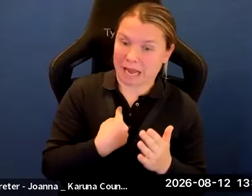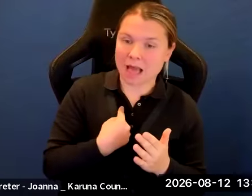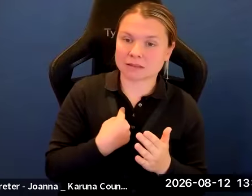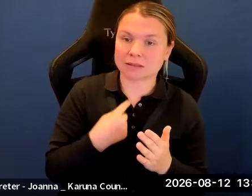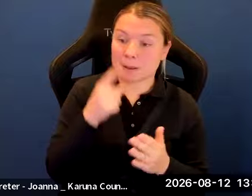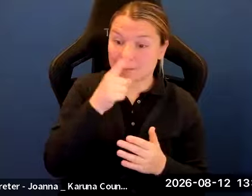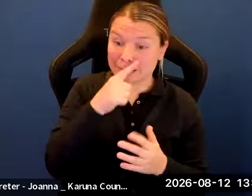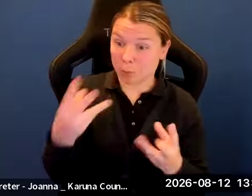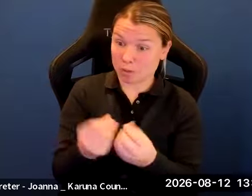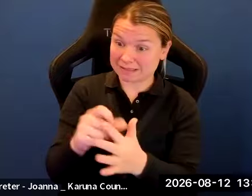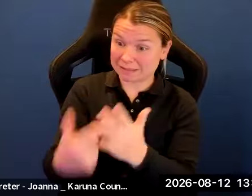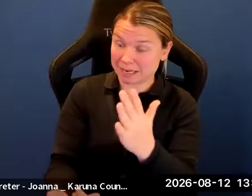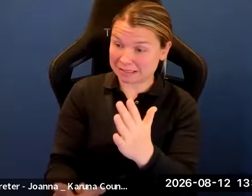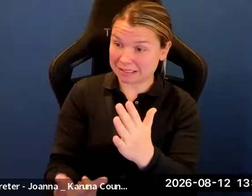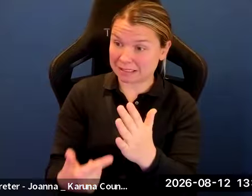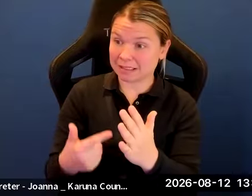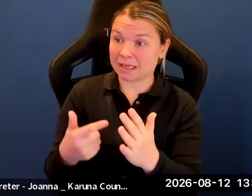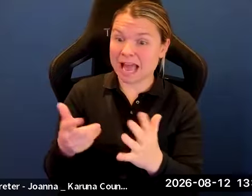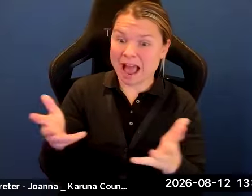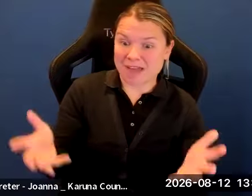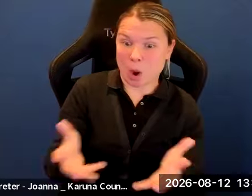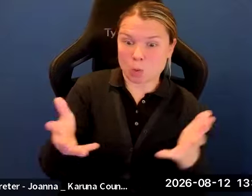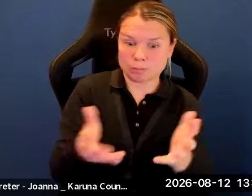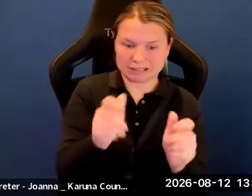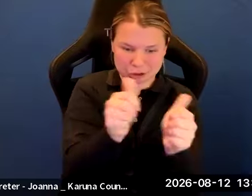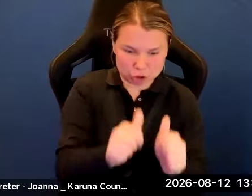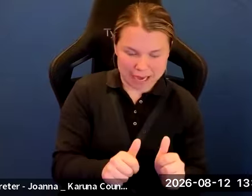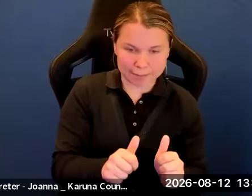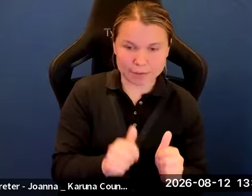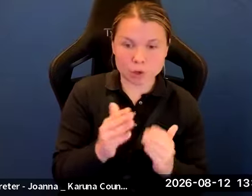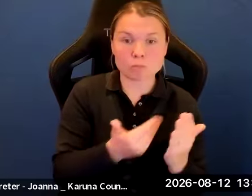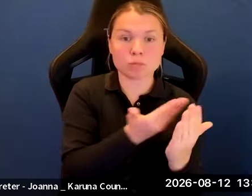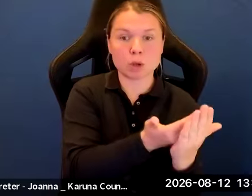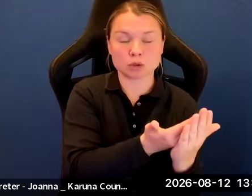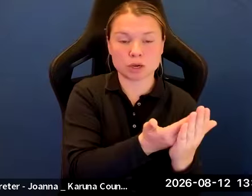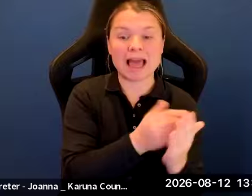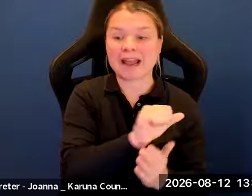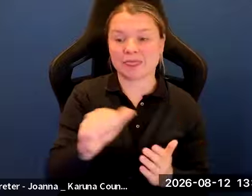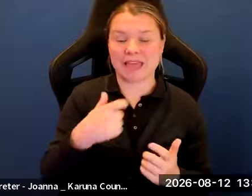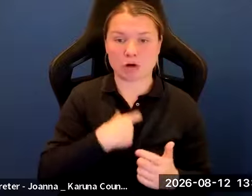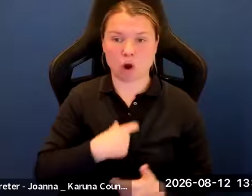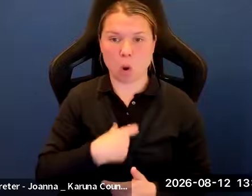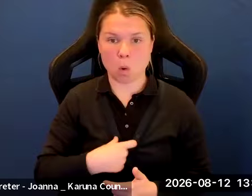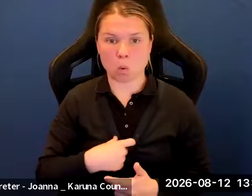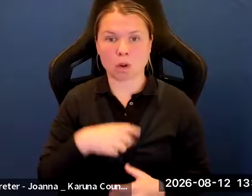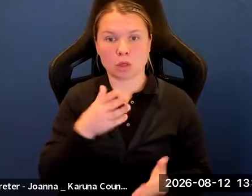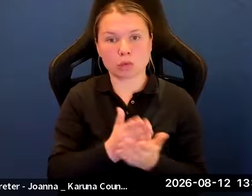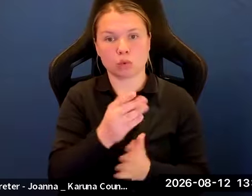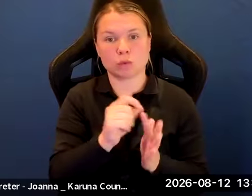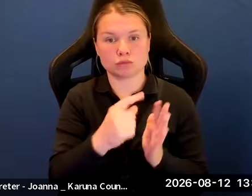and produced by people with disability. So please tell us how people with disability have helped shape the proposal